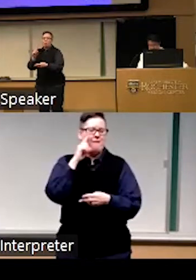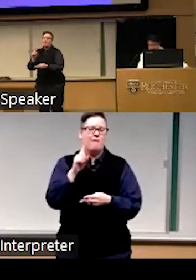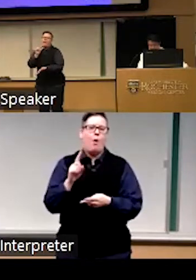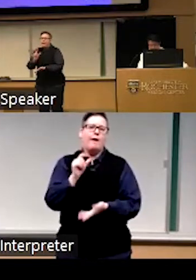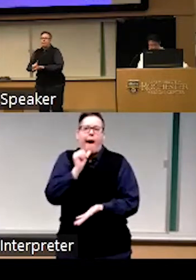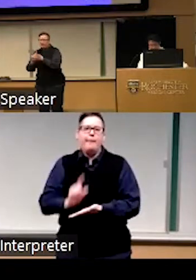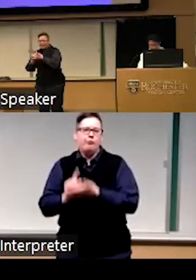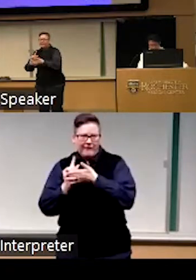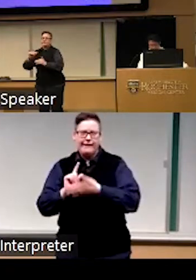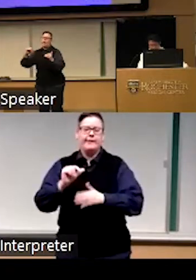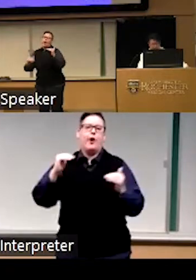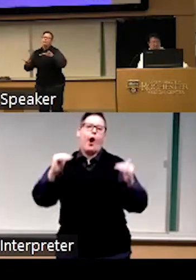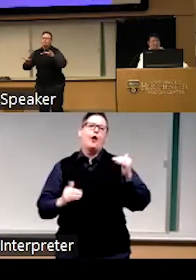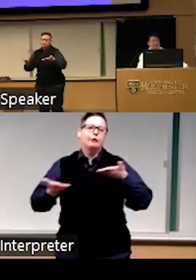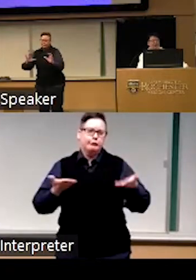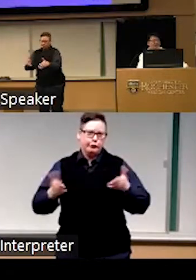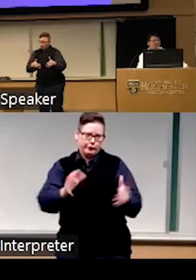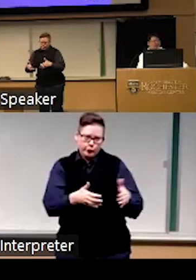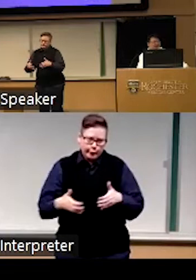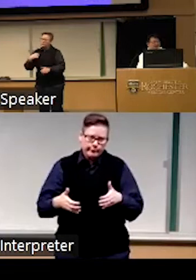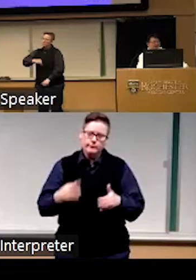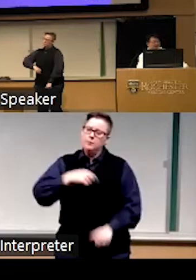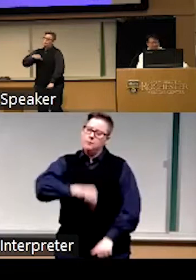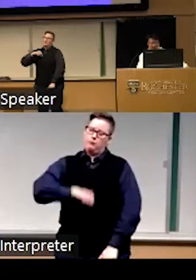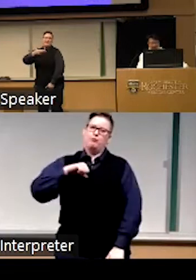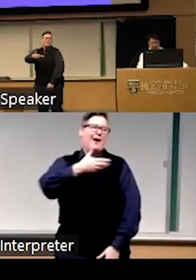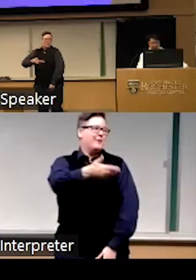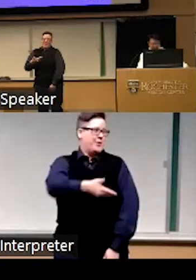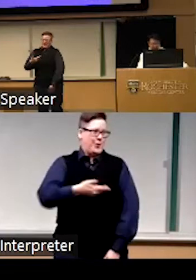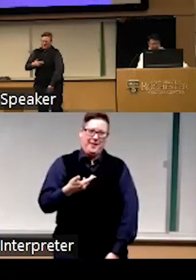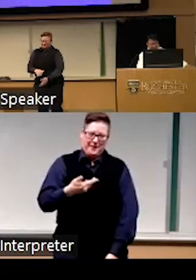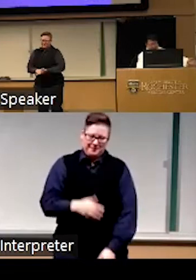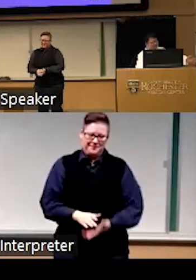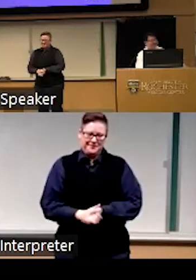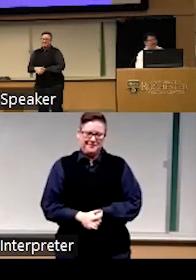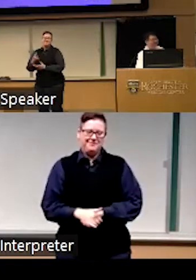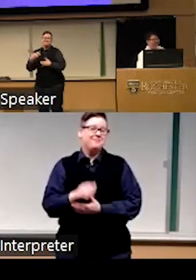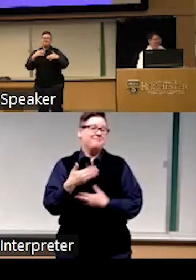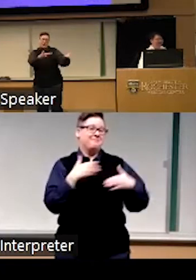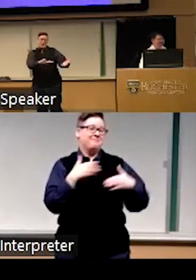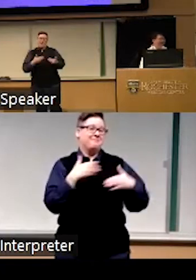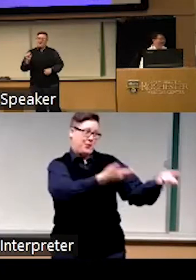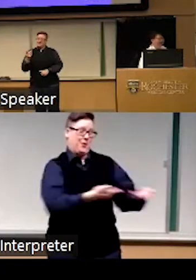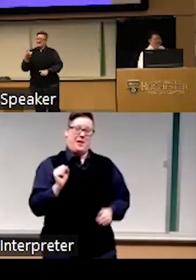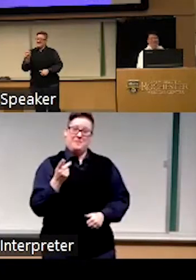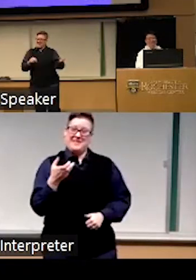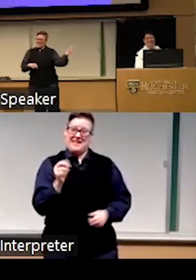underserved and and we are very proud to welcome Stephen to our our Podium so please